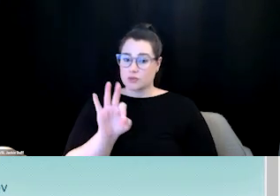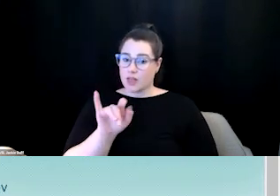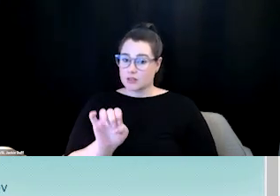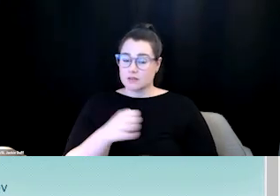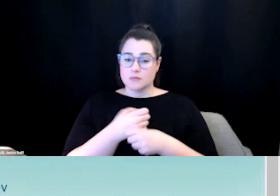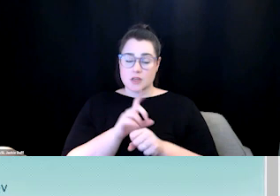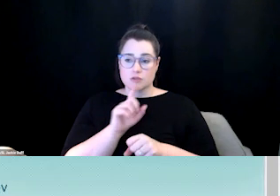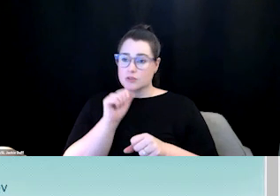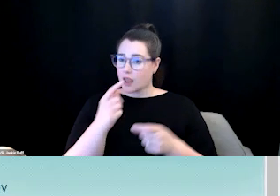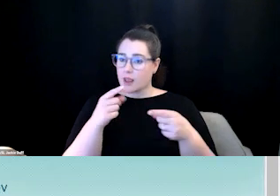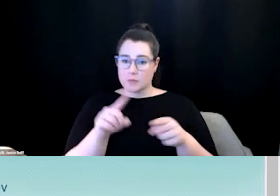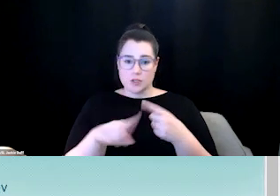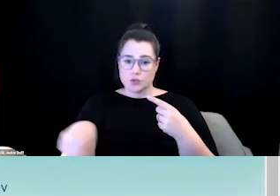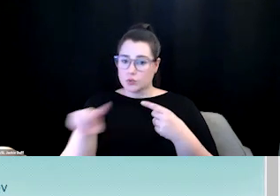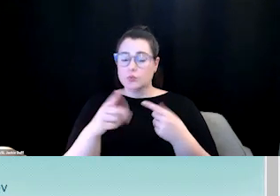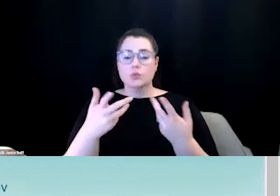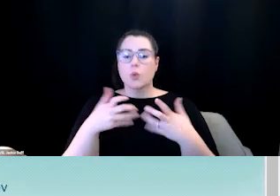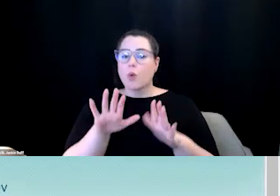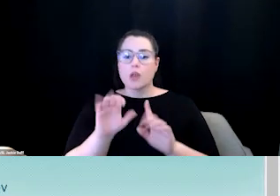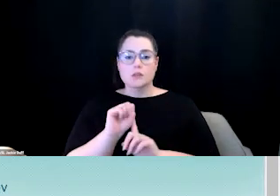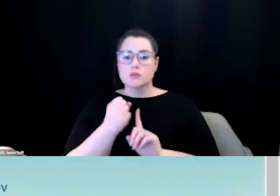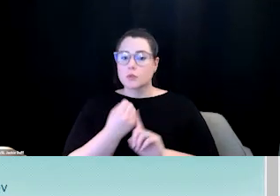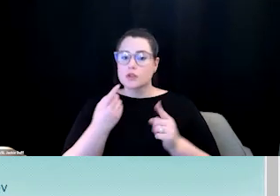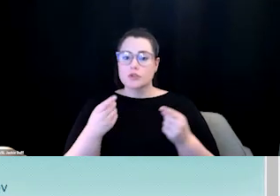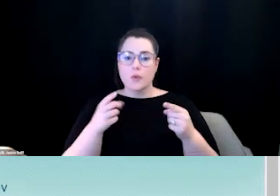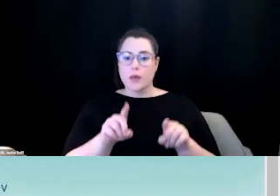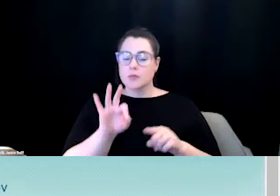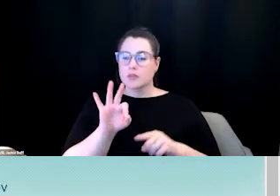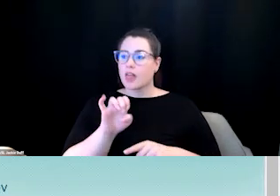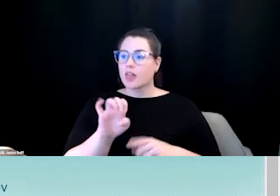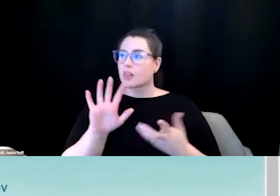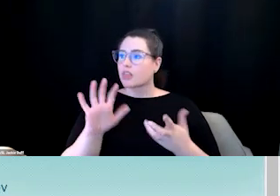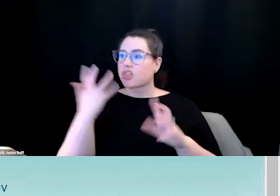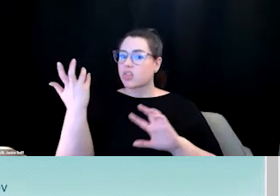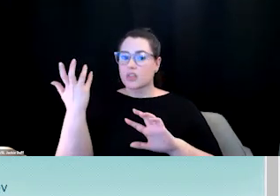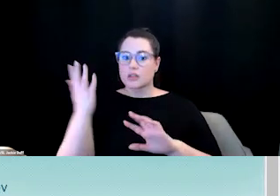You don't want a situation where your file has been altered in a way you were not expecting,